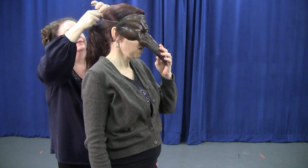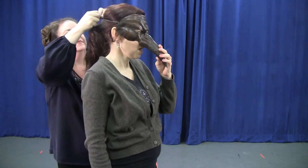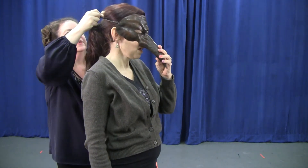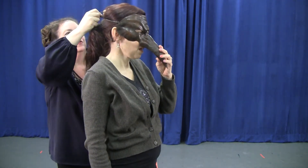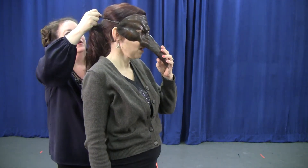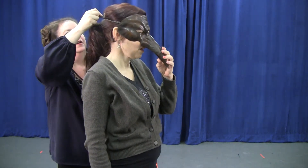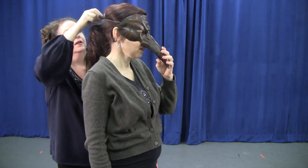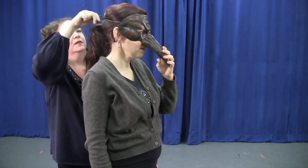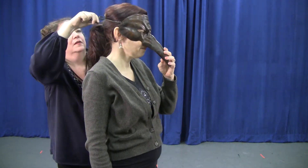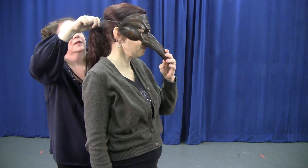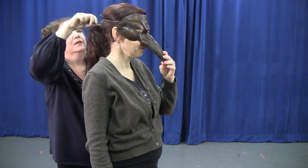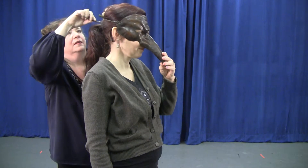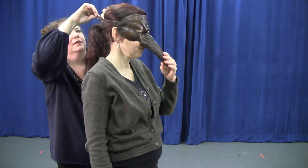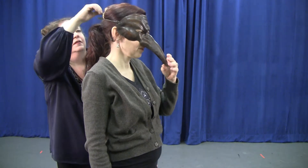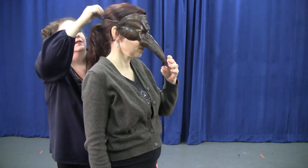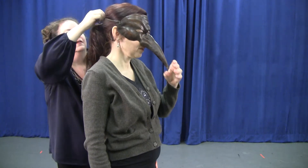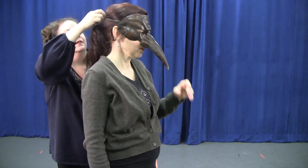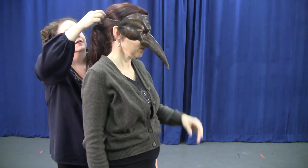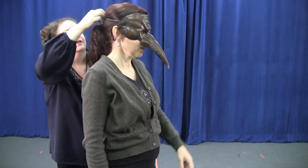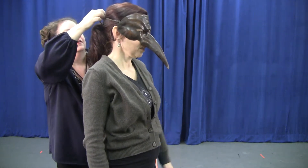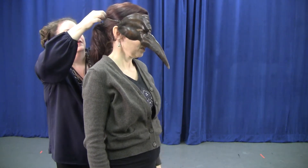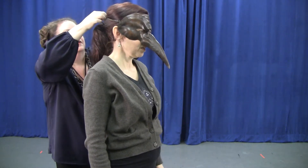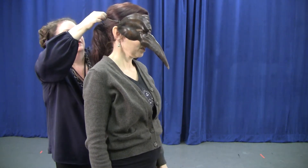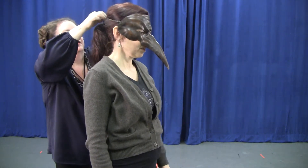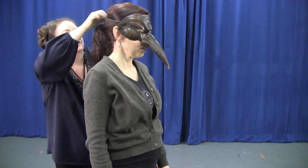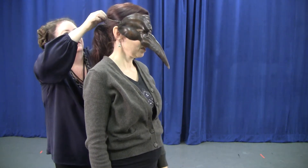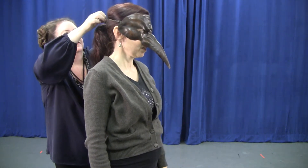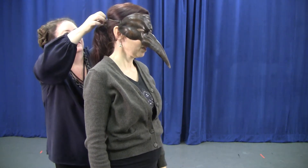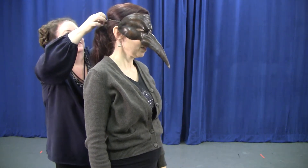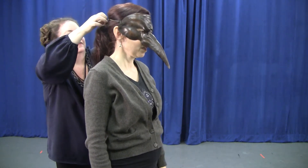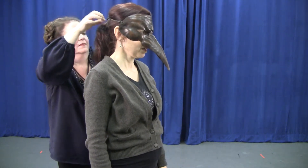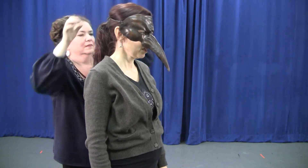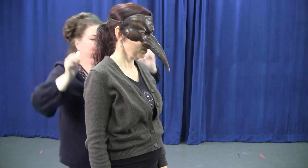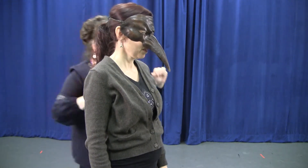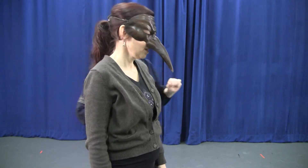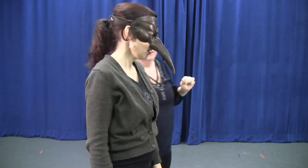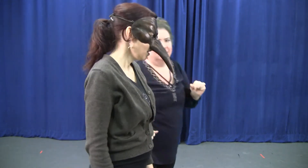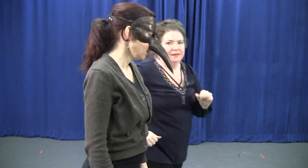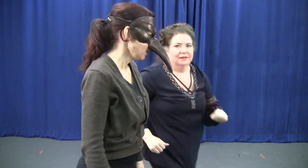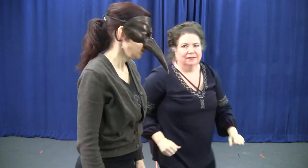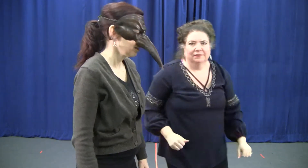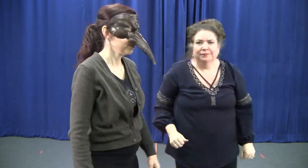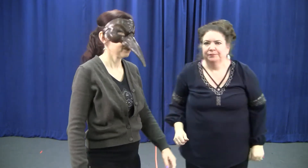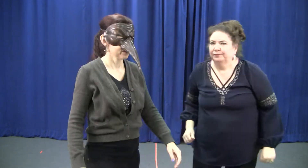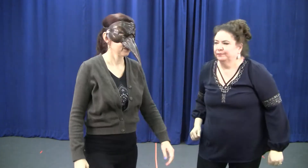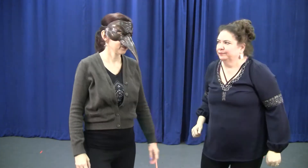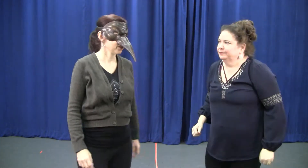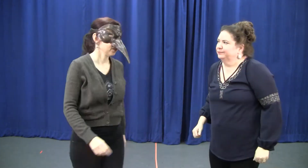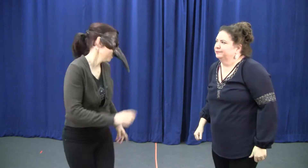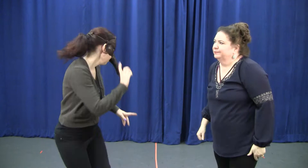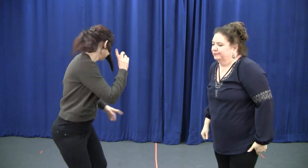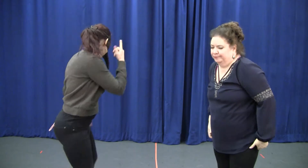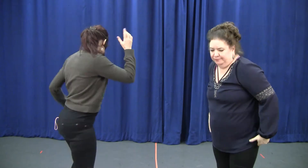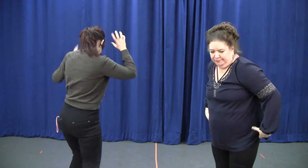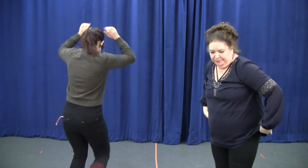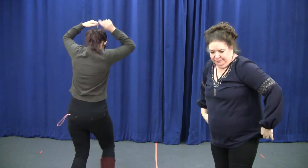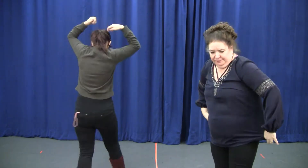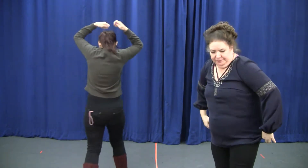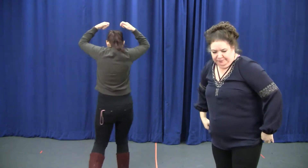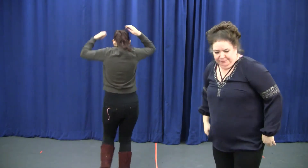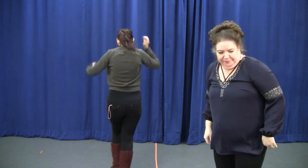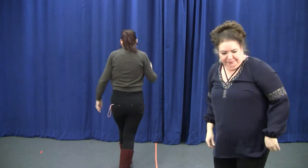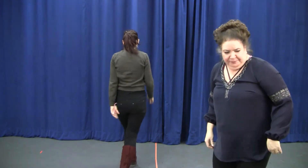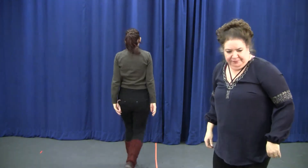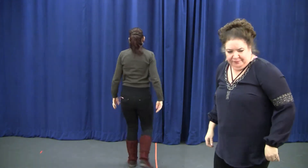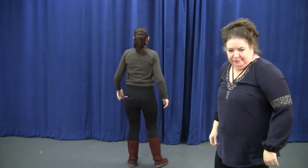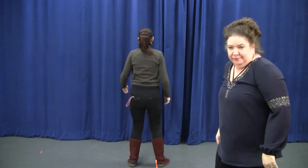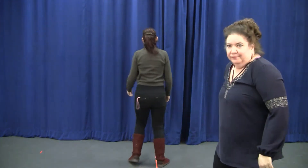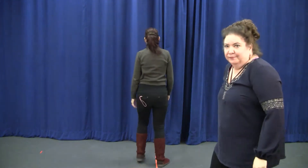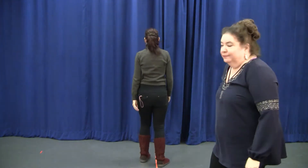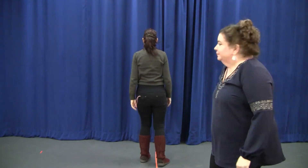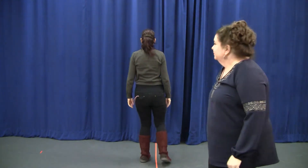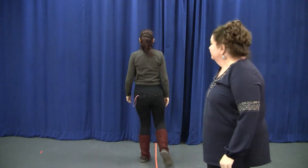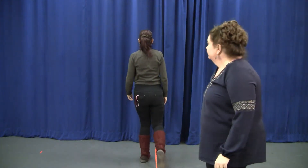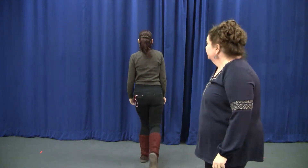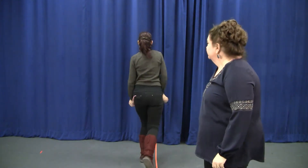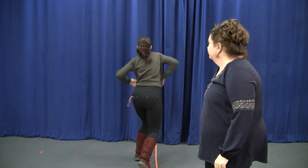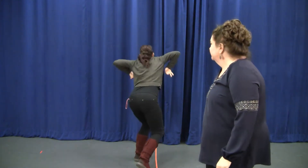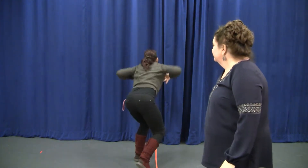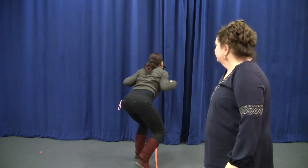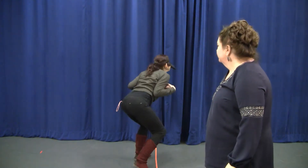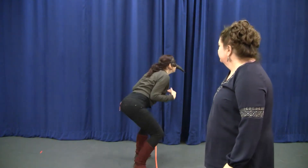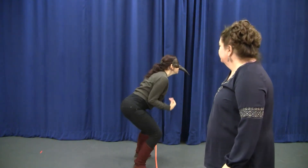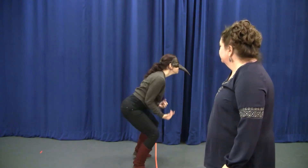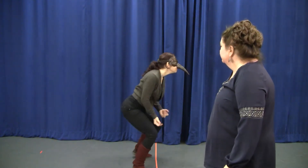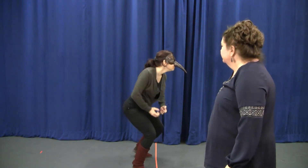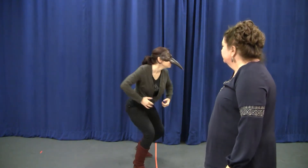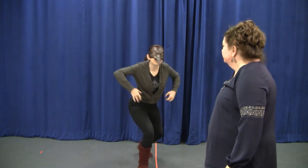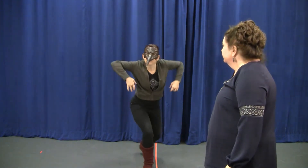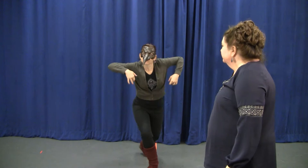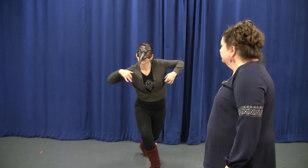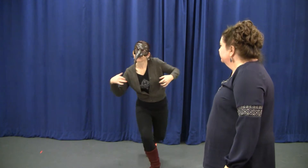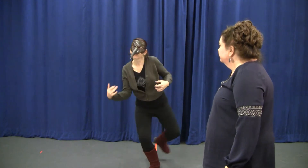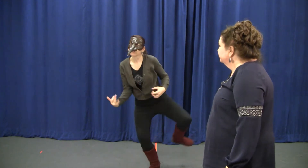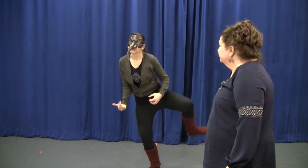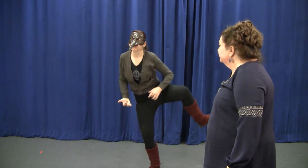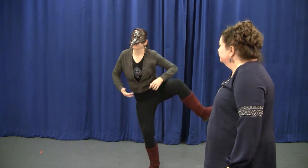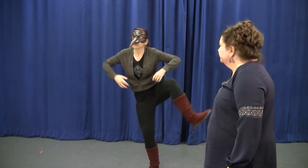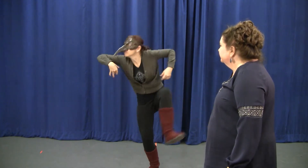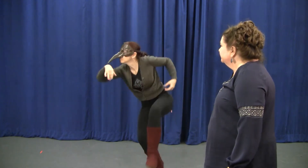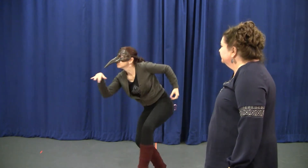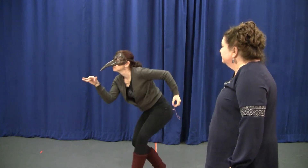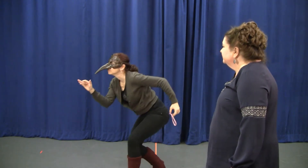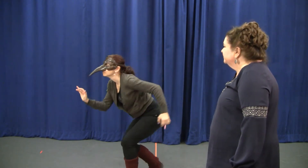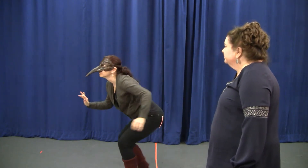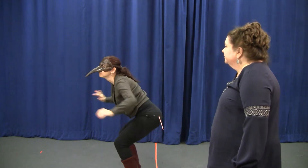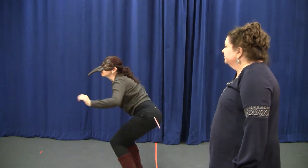is that okay? (yep)..